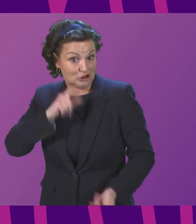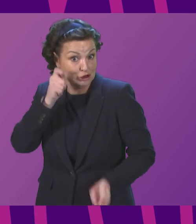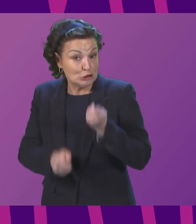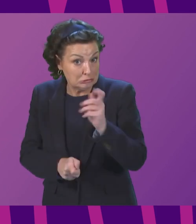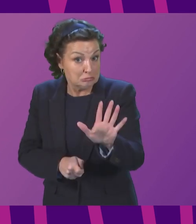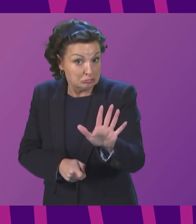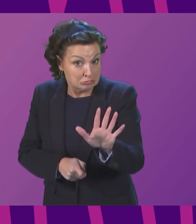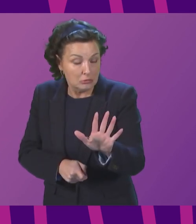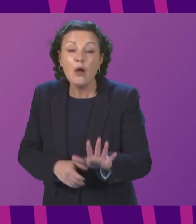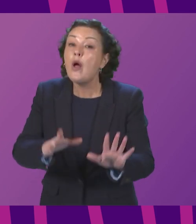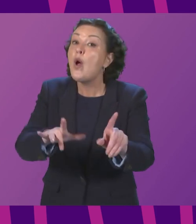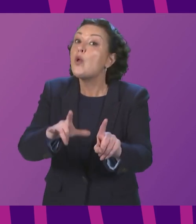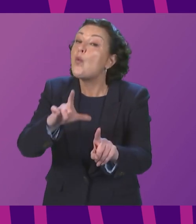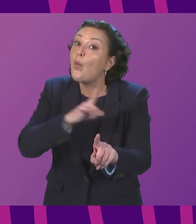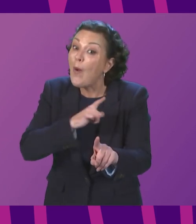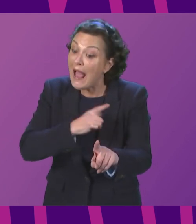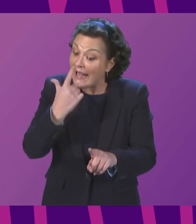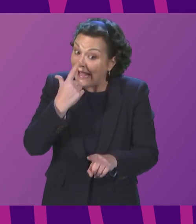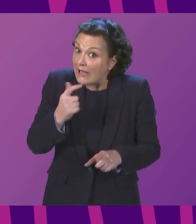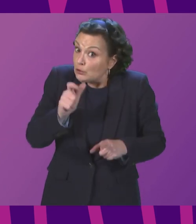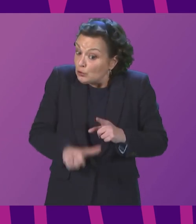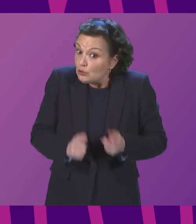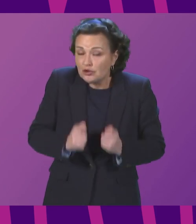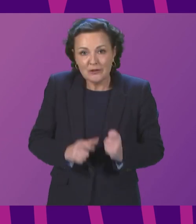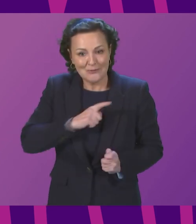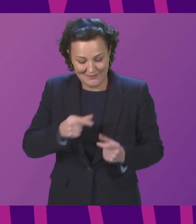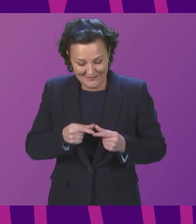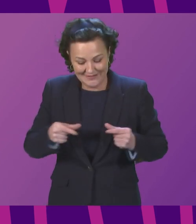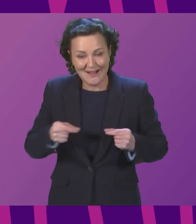made possible because lateral flow tests are now widely available and work well.